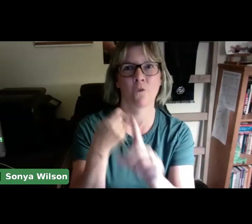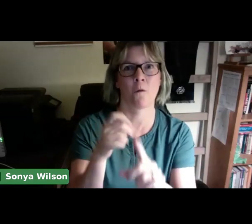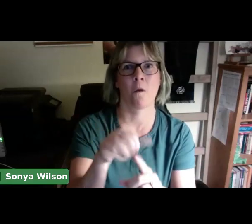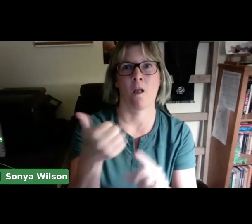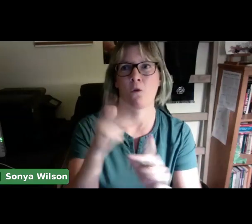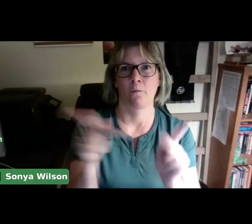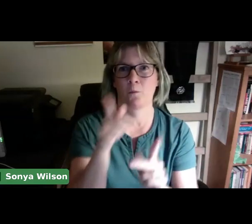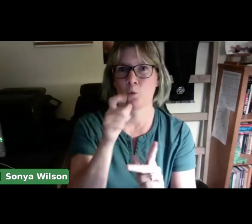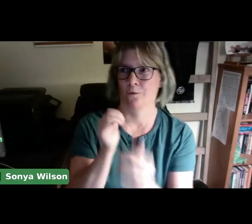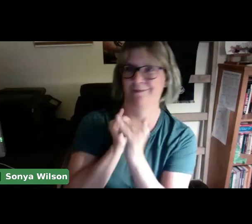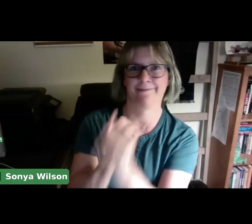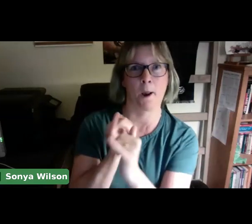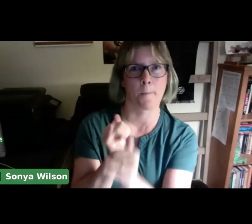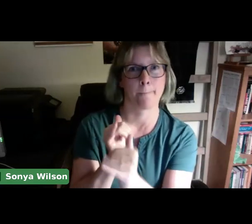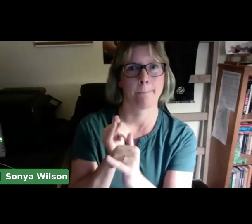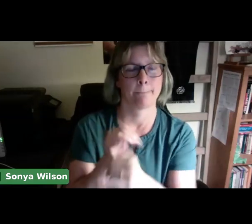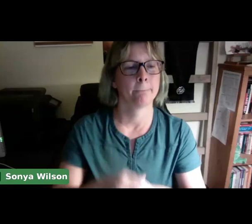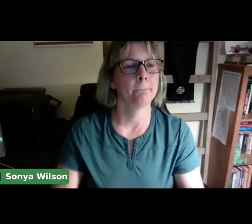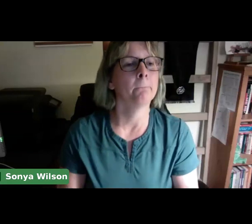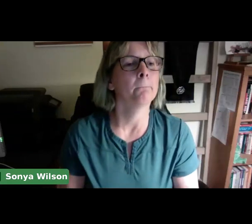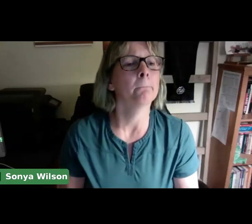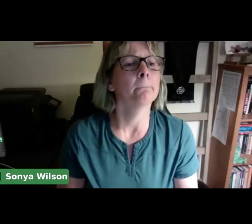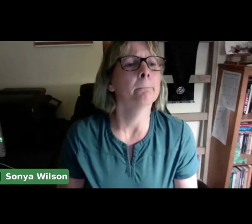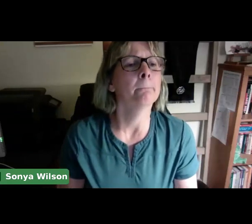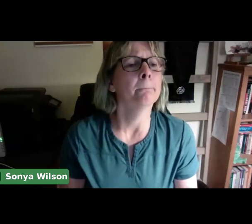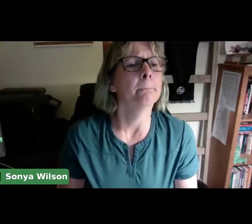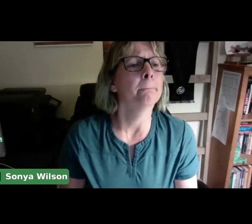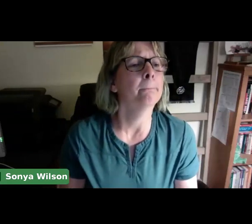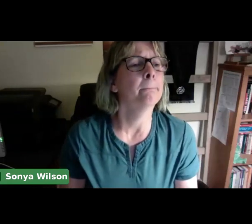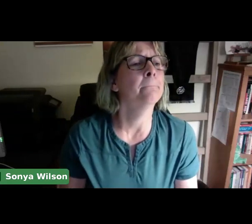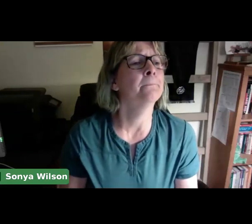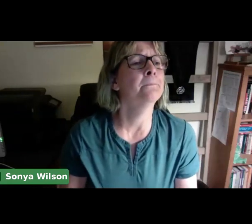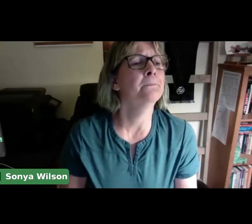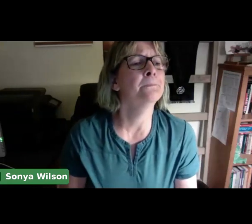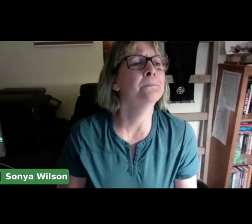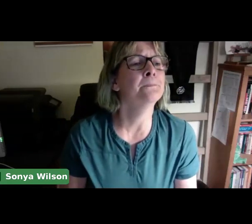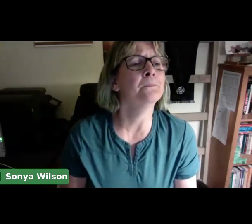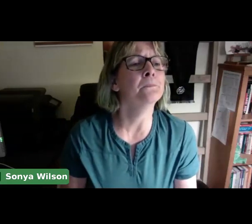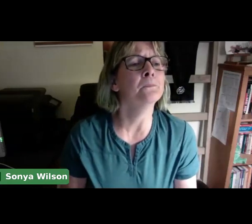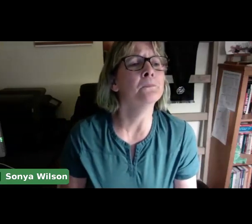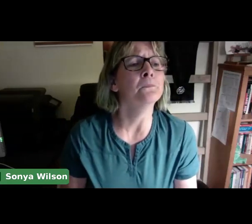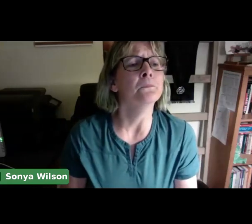They could be called in from other people. Excuse me they could be called in to run clinics